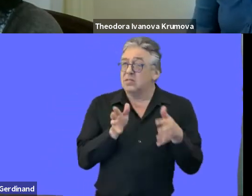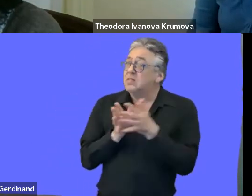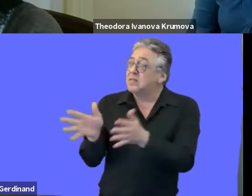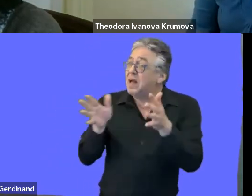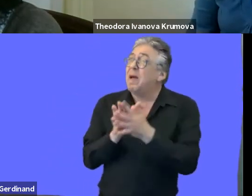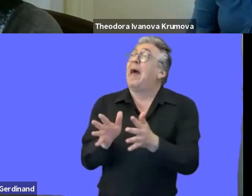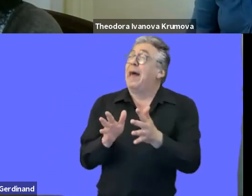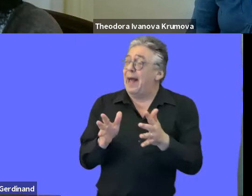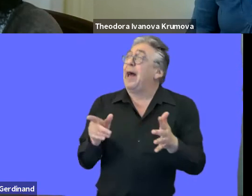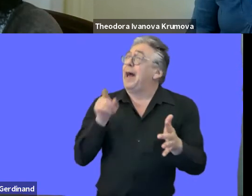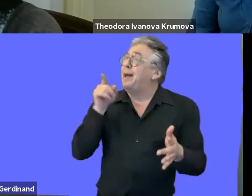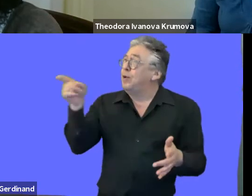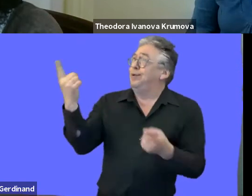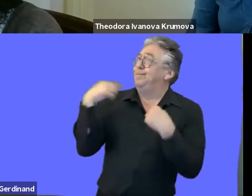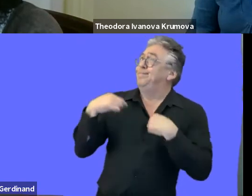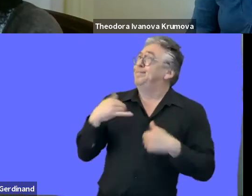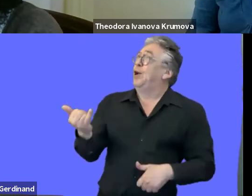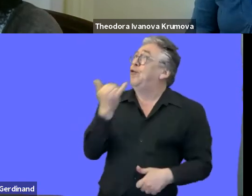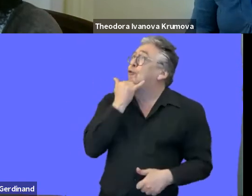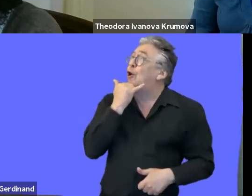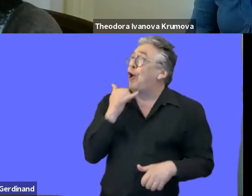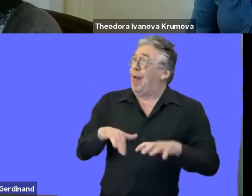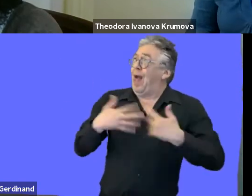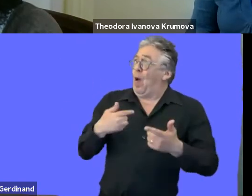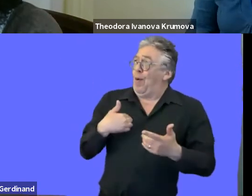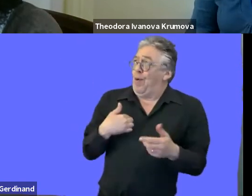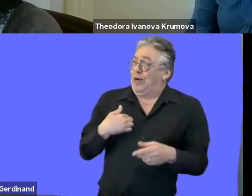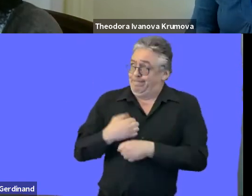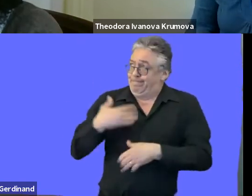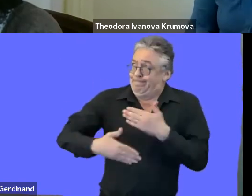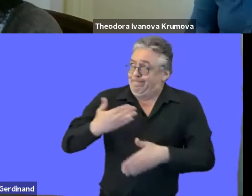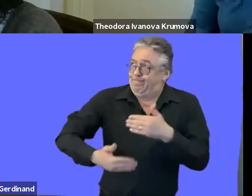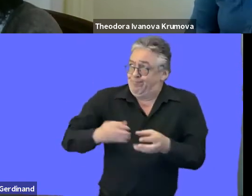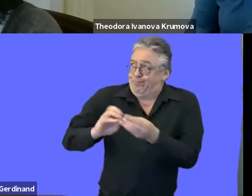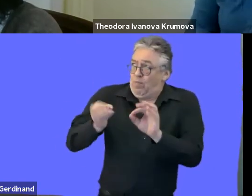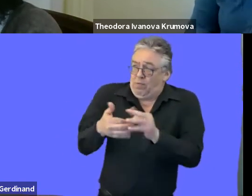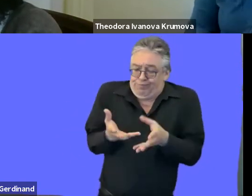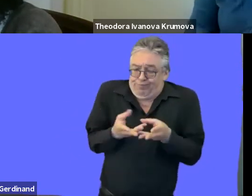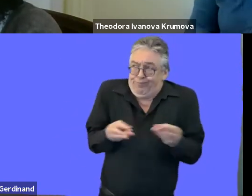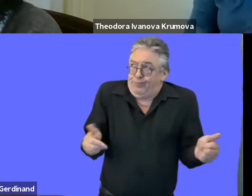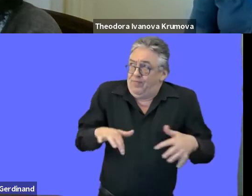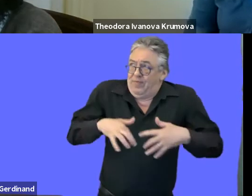it has taken to remedy, be it measures to the individual complaint,